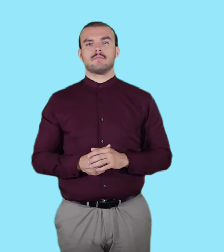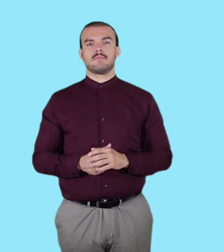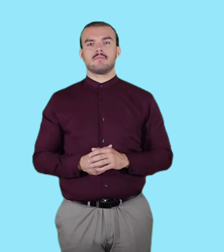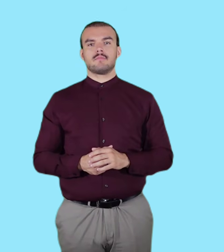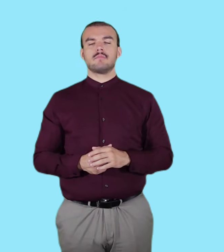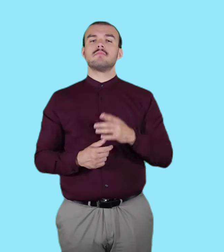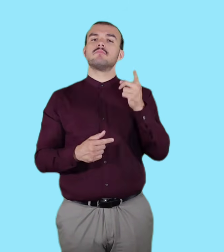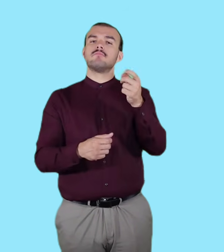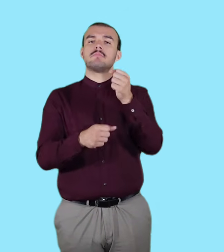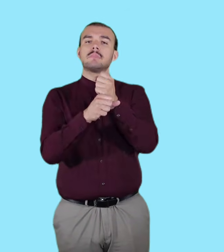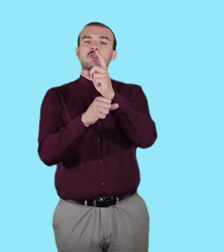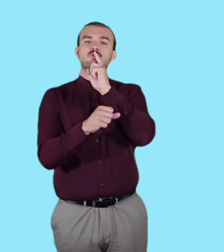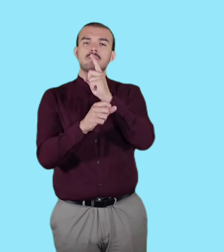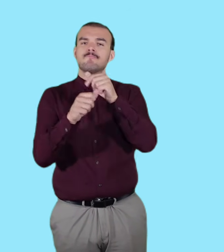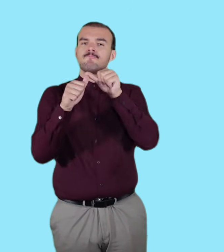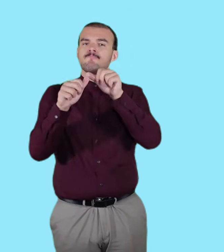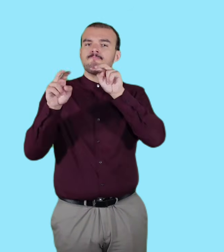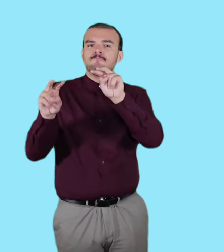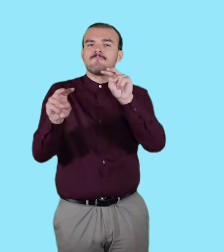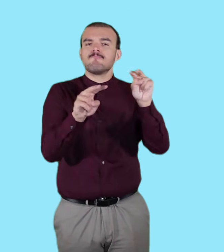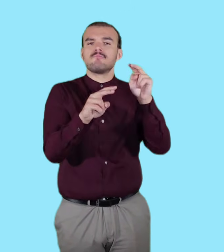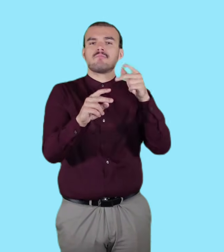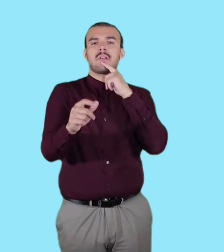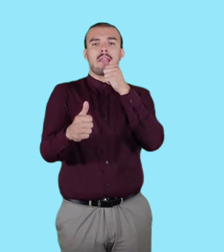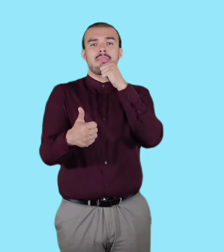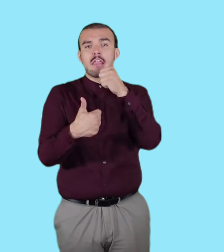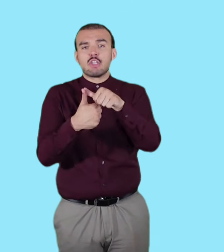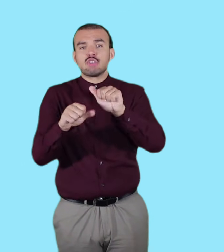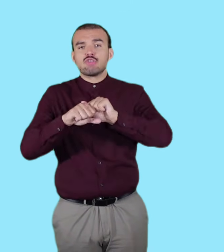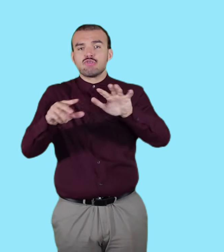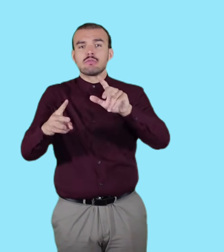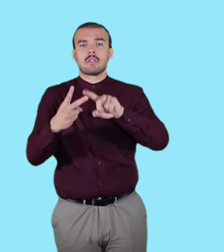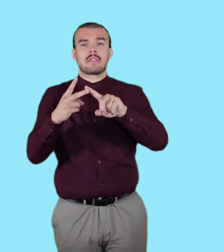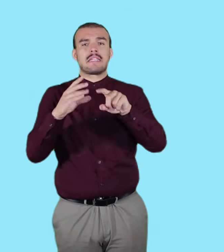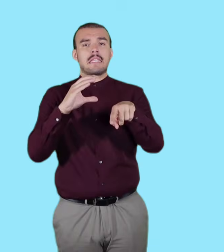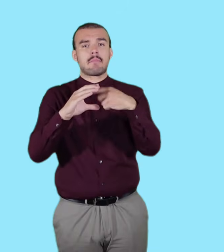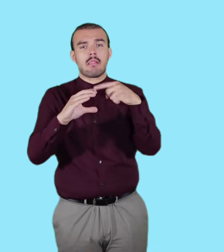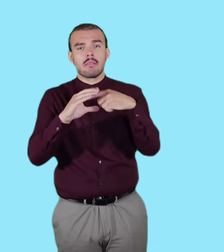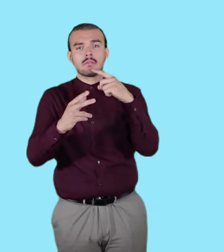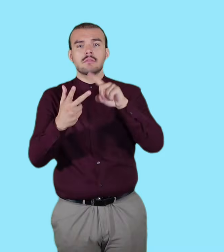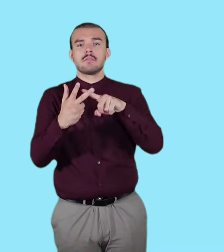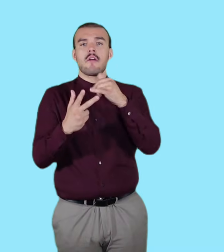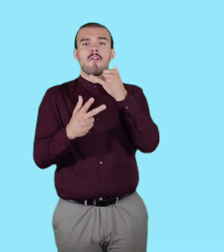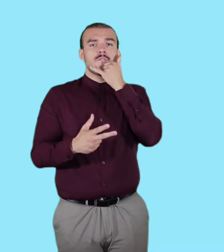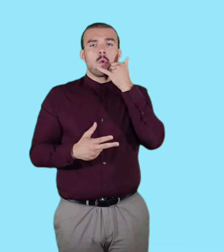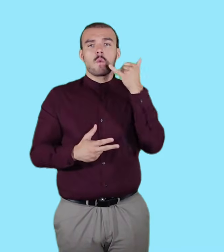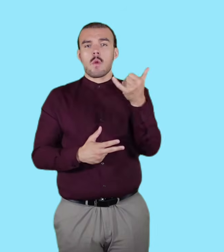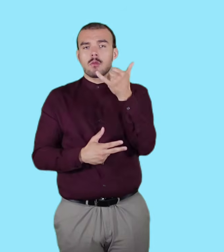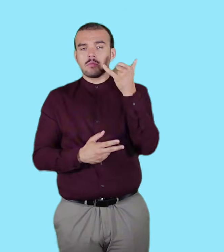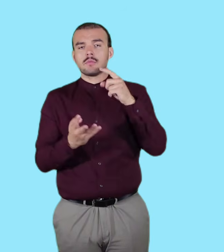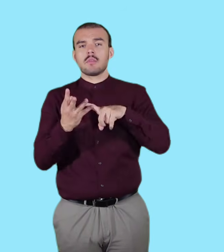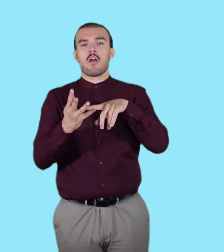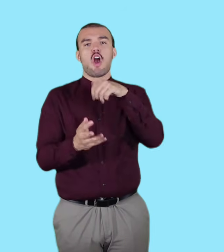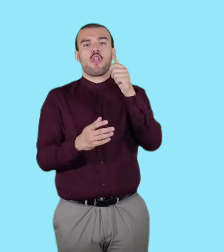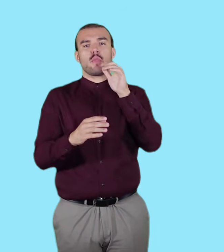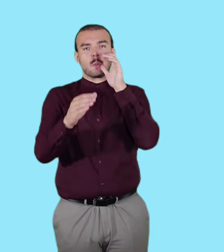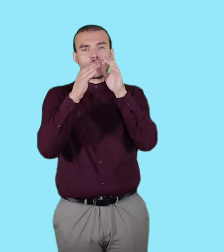Make sure you keep an eye out for any letters, emails, phone calls, or other communications